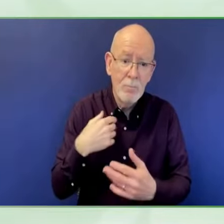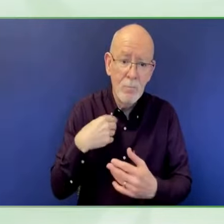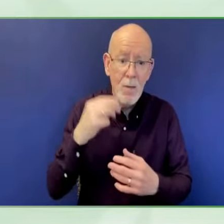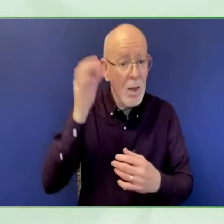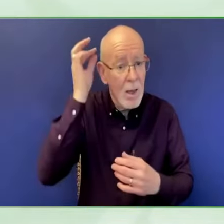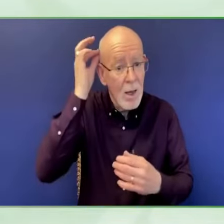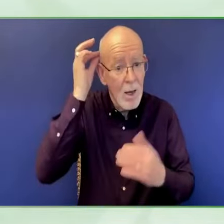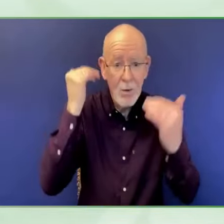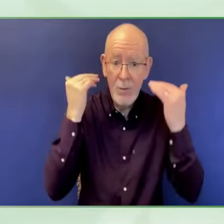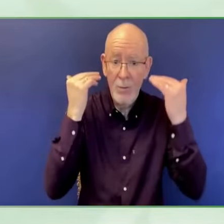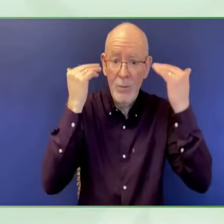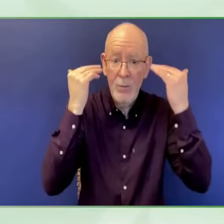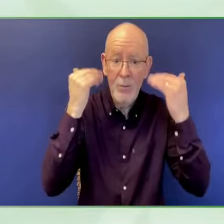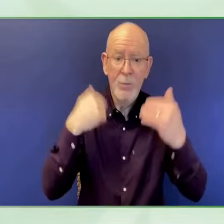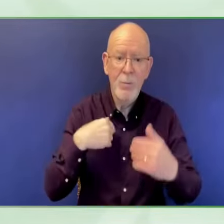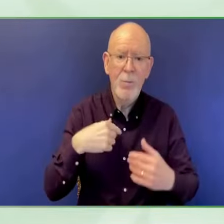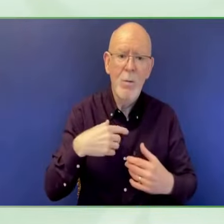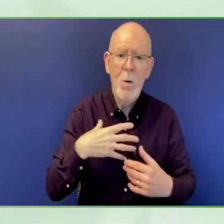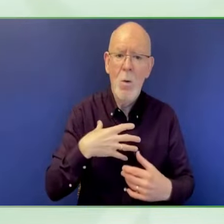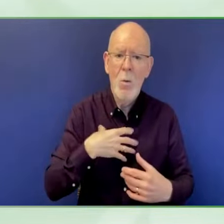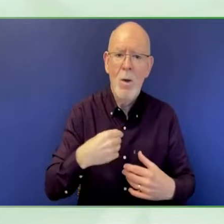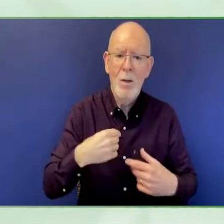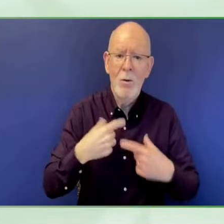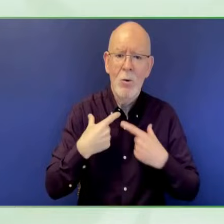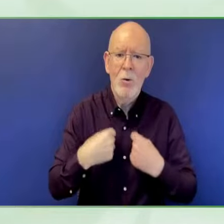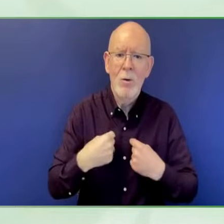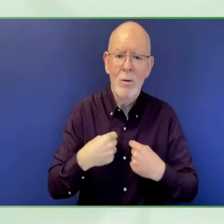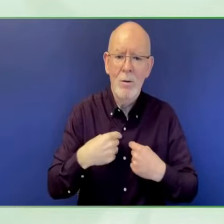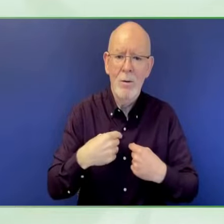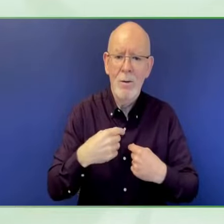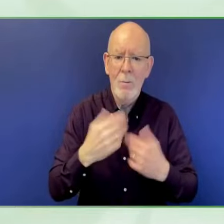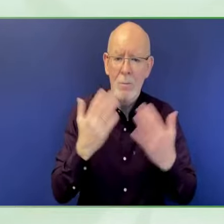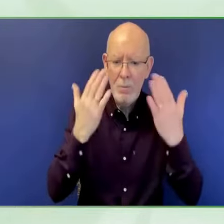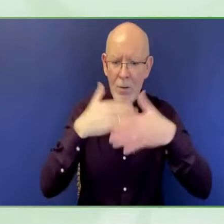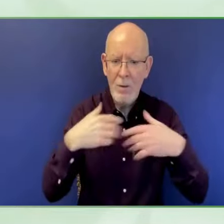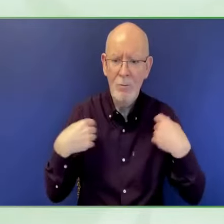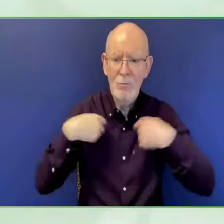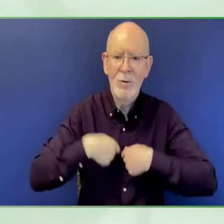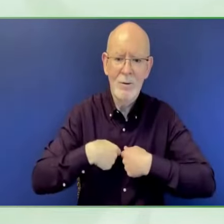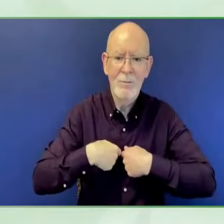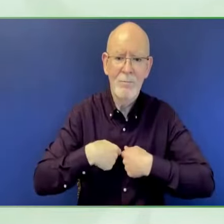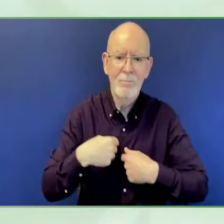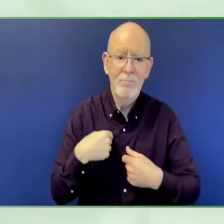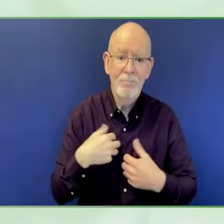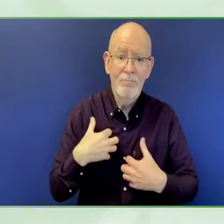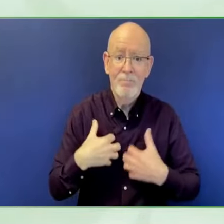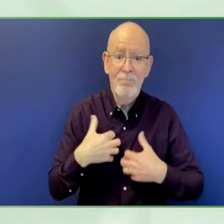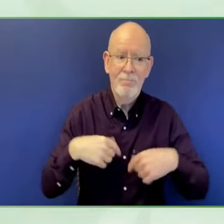I work at GDC Ltd, managing progress, housing program and help